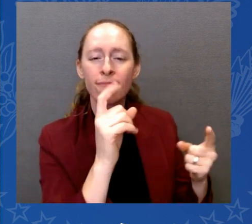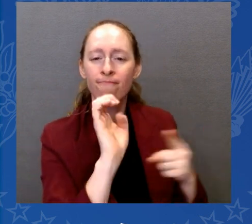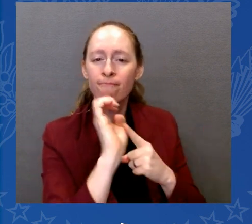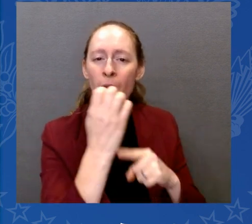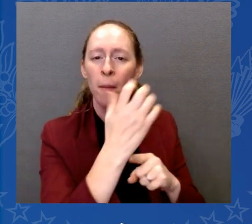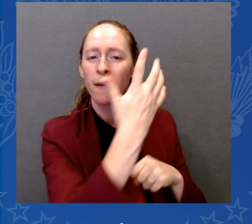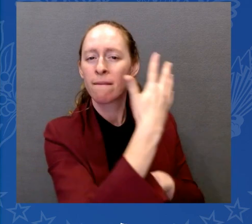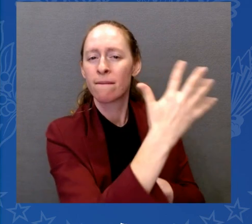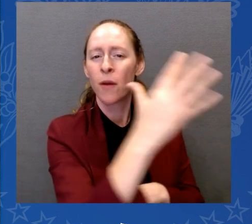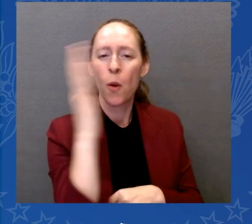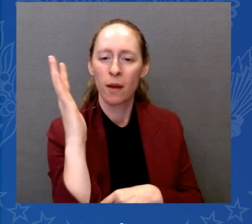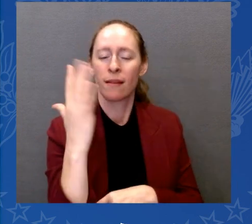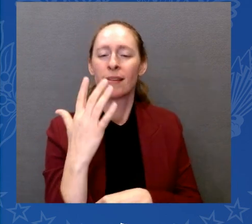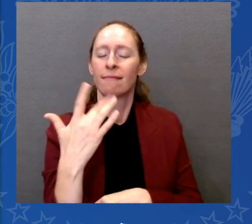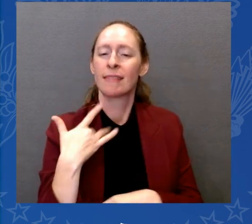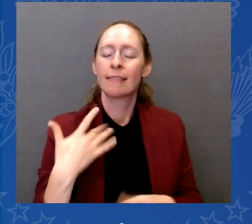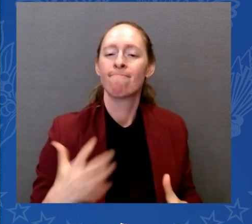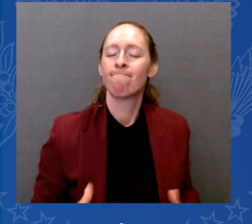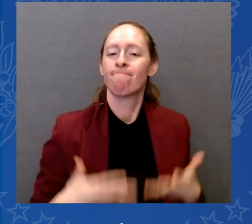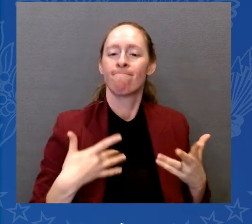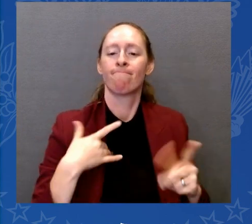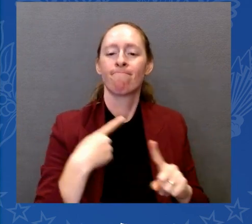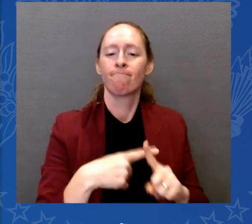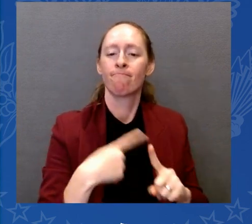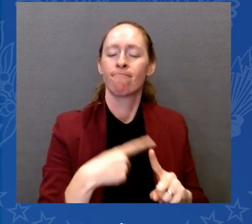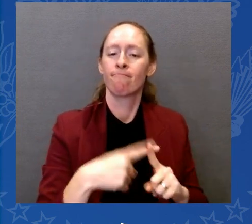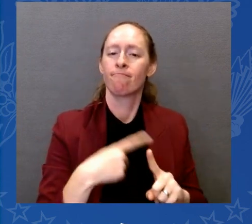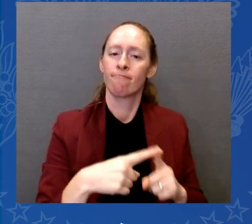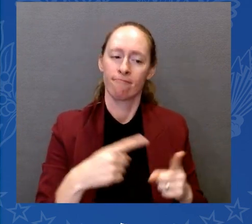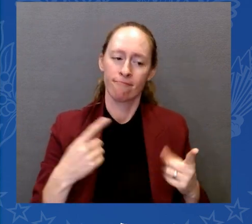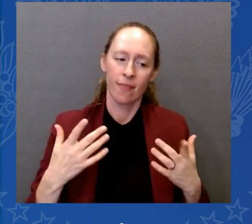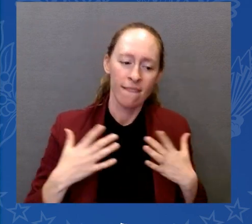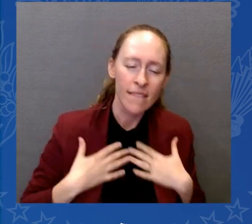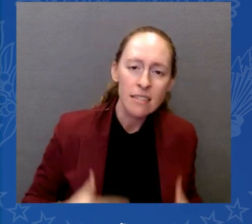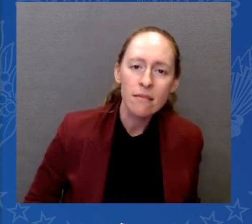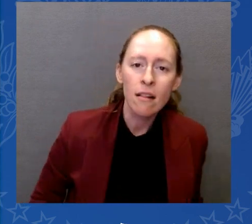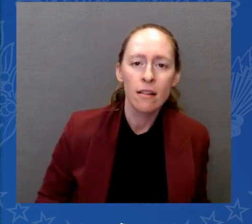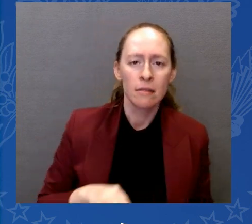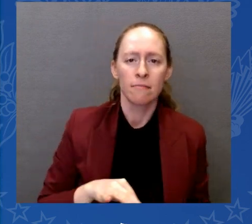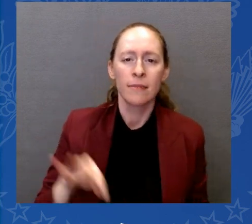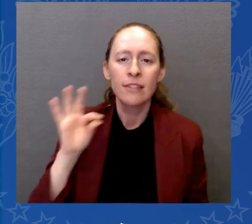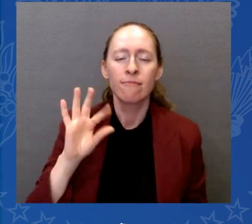You know, at the end of a stressful, stressful week, I can go fishing, hiking, skiing, backpacking, hunting.